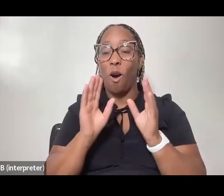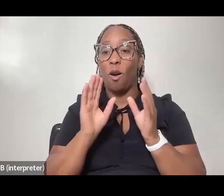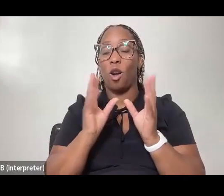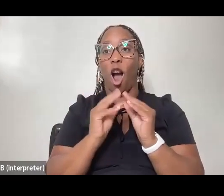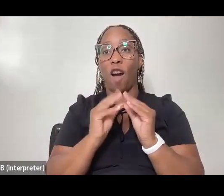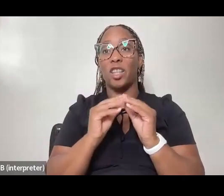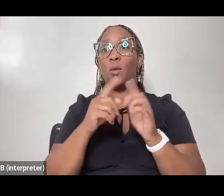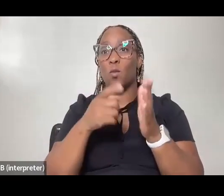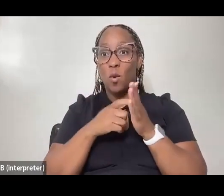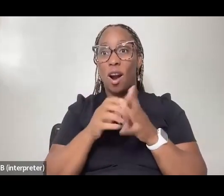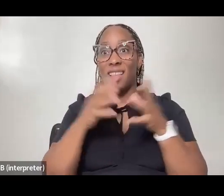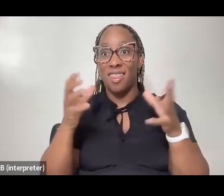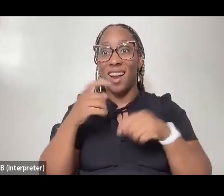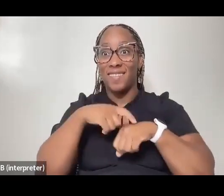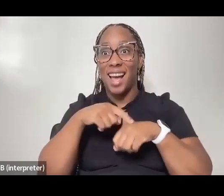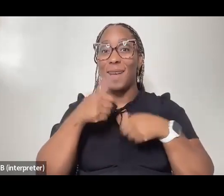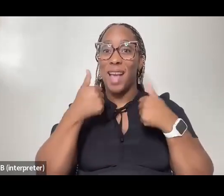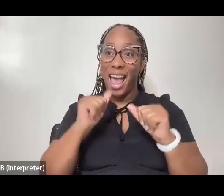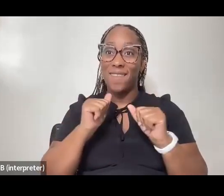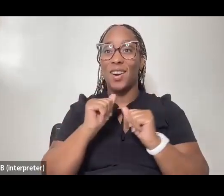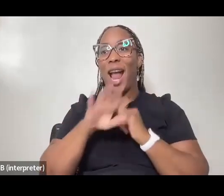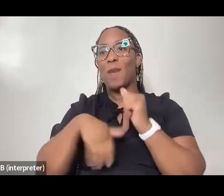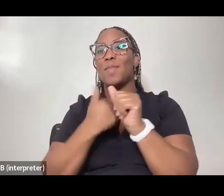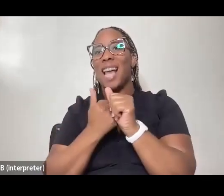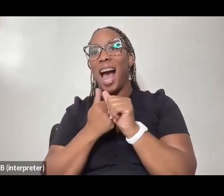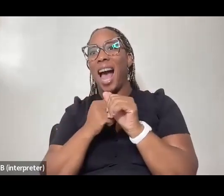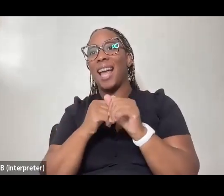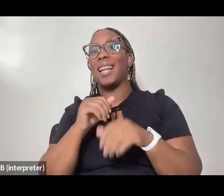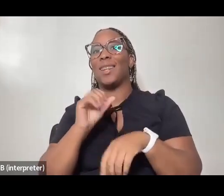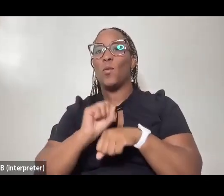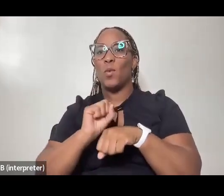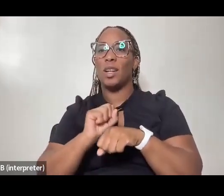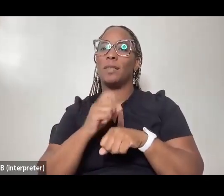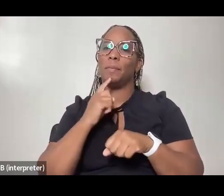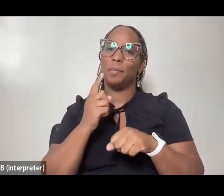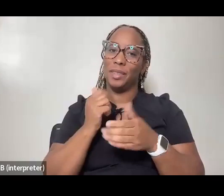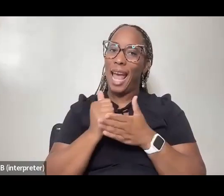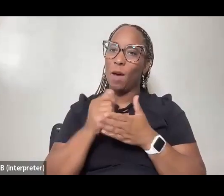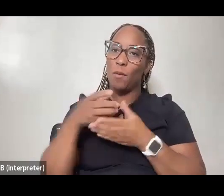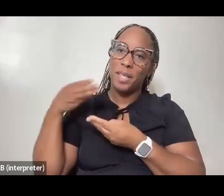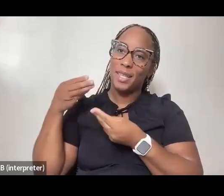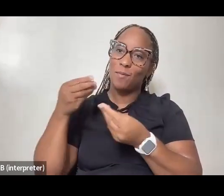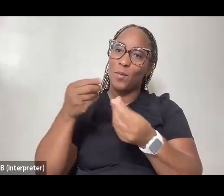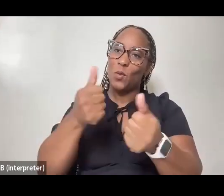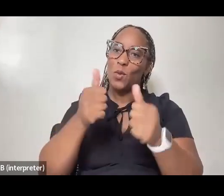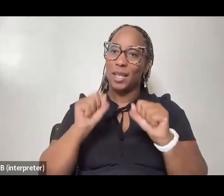It takes a whole lot of time, effort, and behind-the-scenes work to get everything to go off as smoothly as possible.